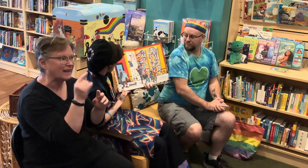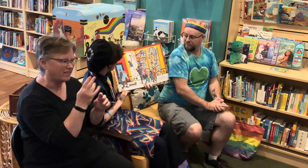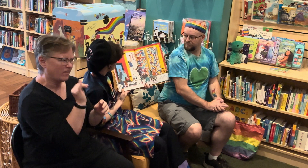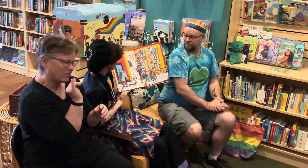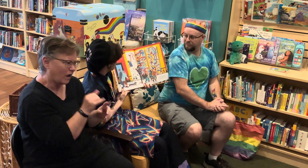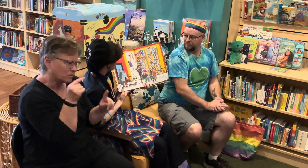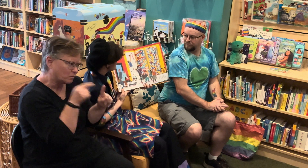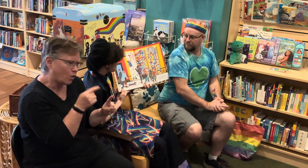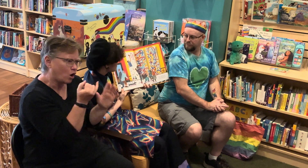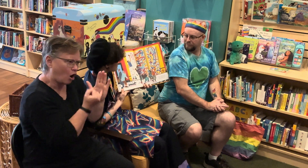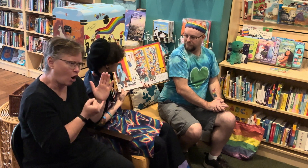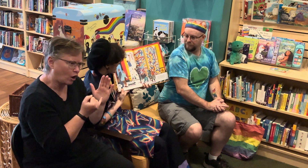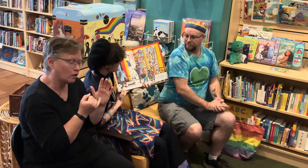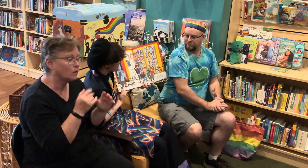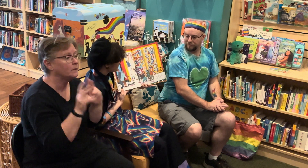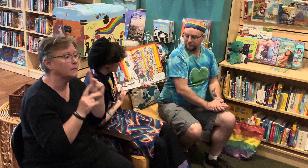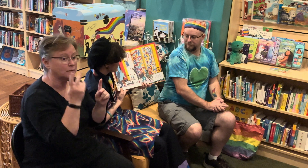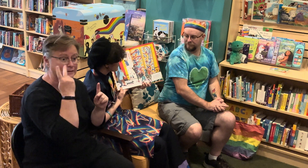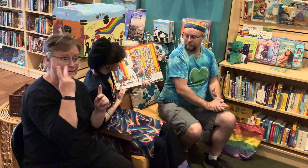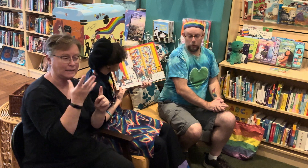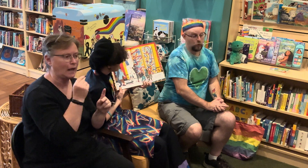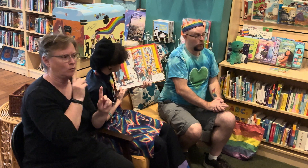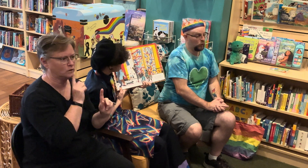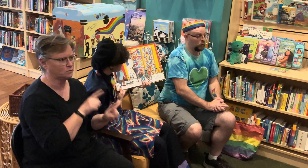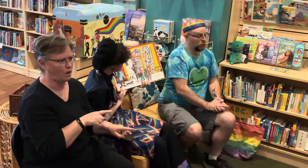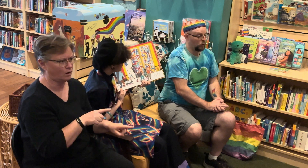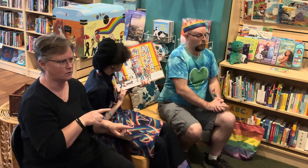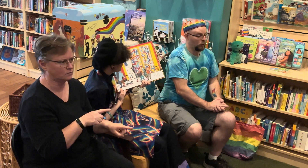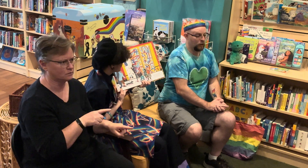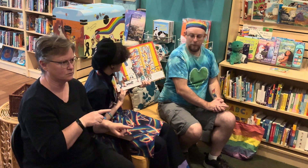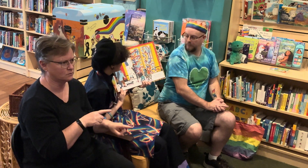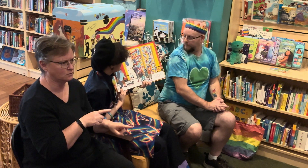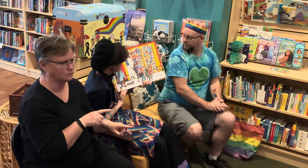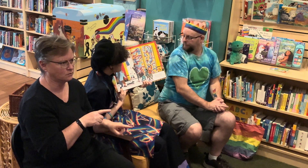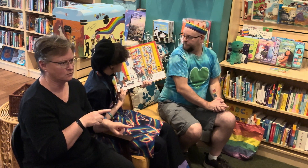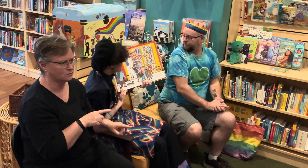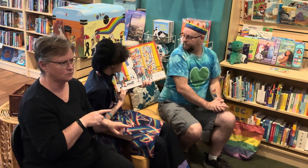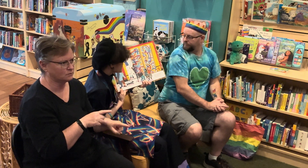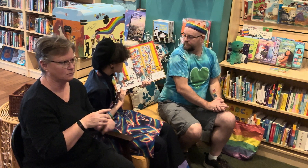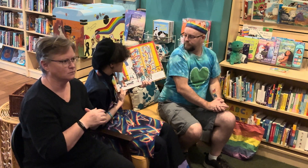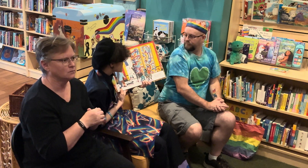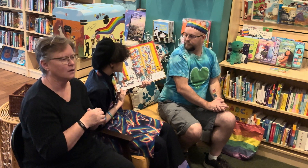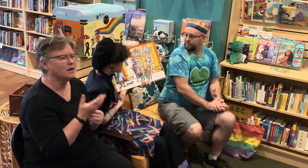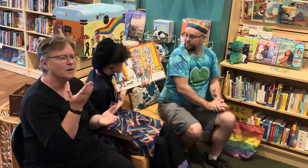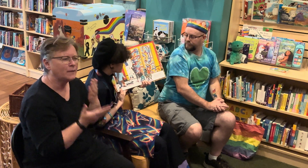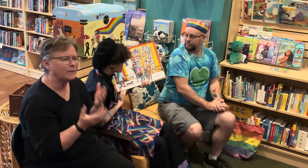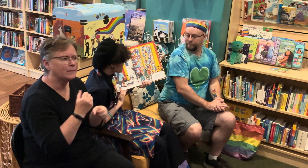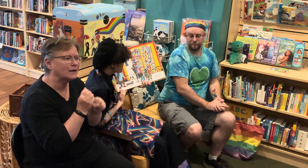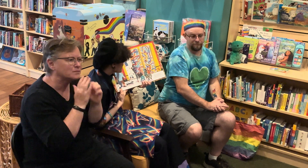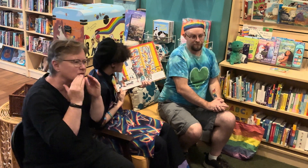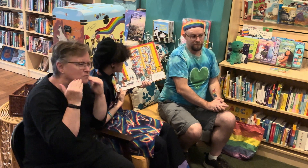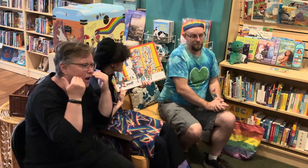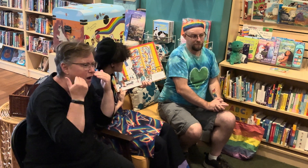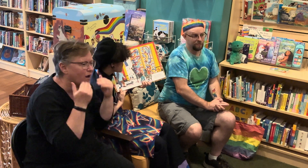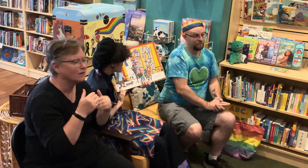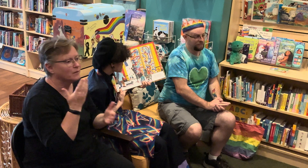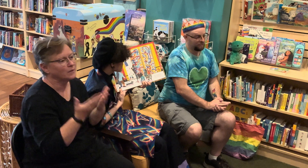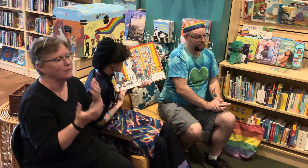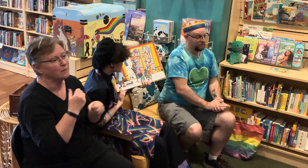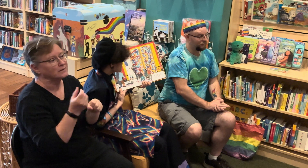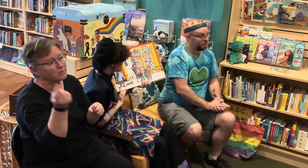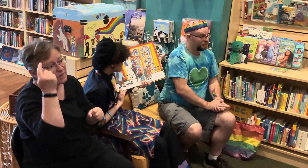moment when people see it and respond. Maybe it makes them smile. Maybe it makes them think. Maybe